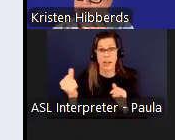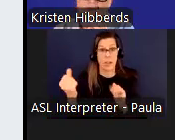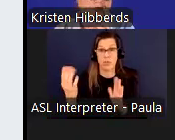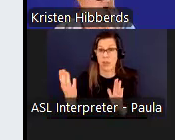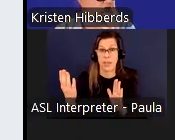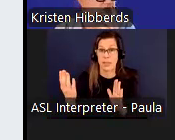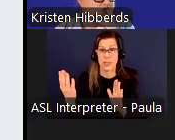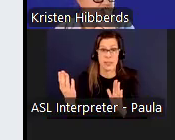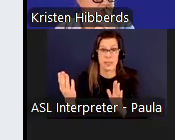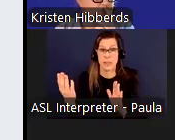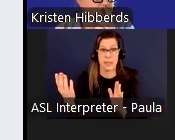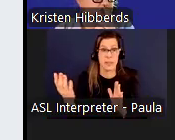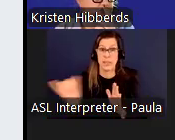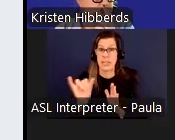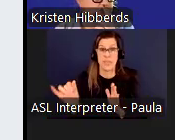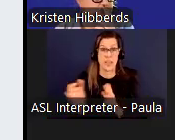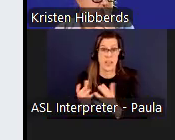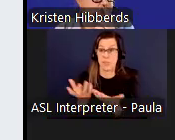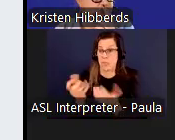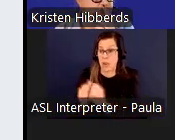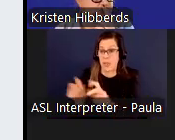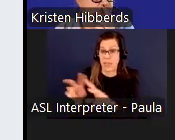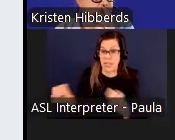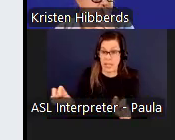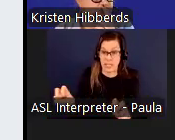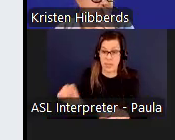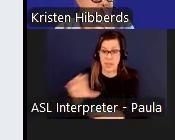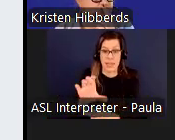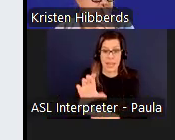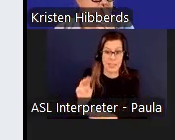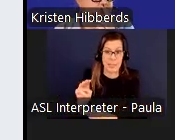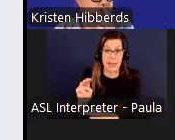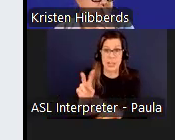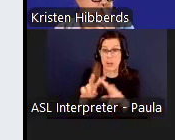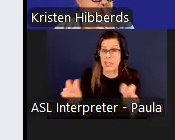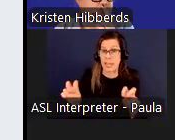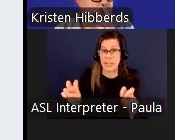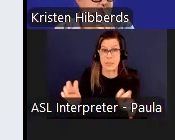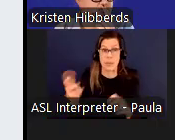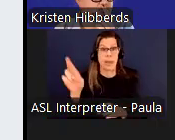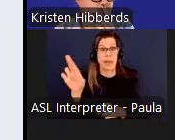assessment, whether it's a case manager or Medicare or anyone else.